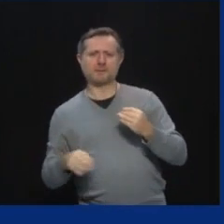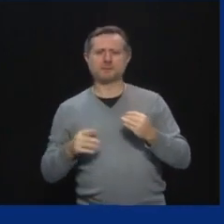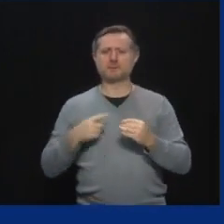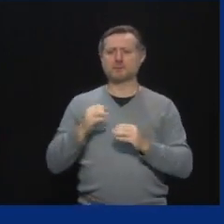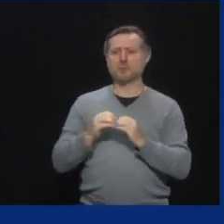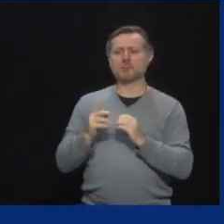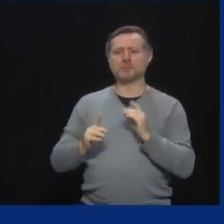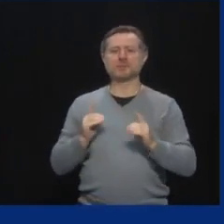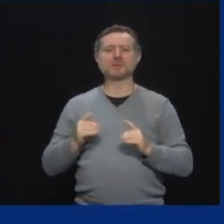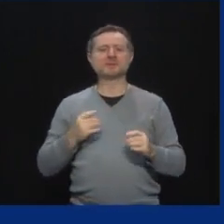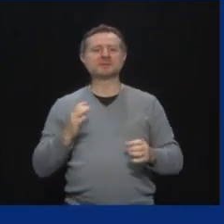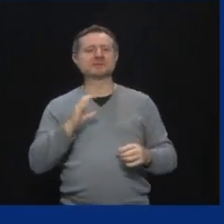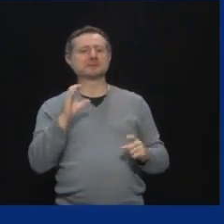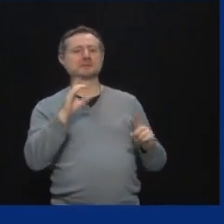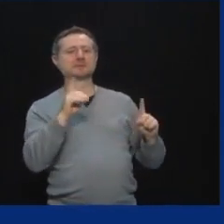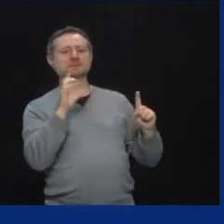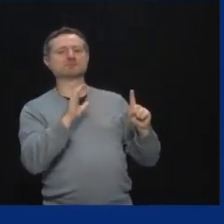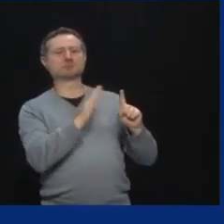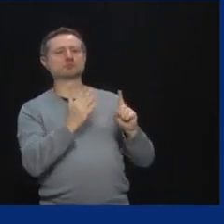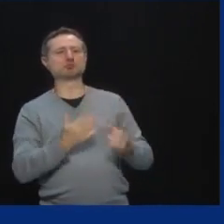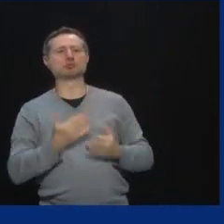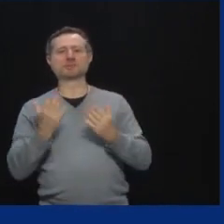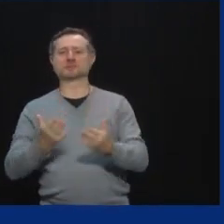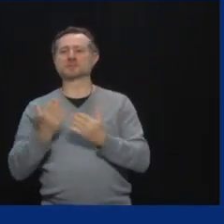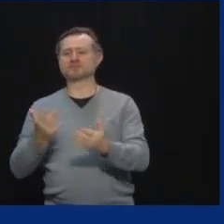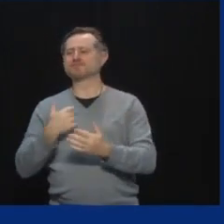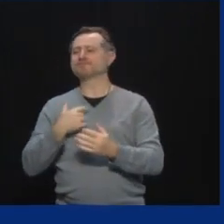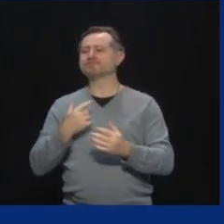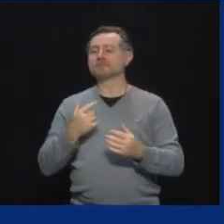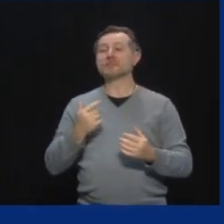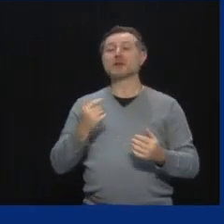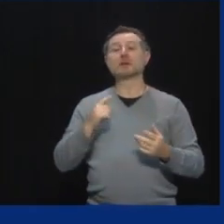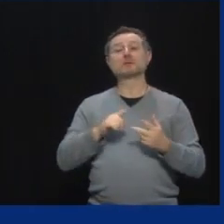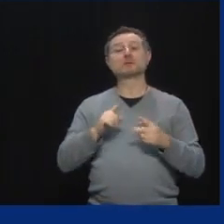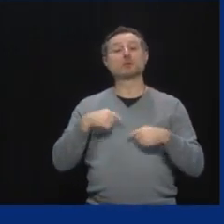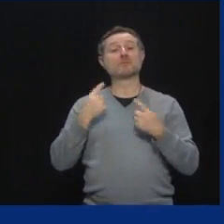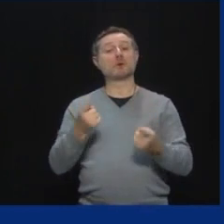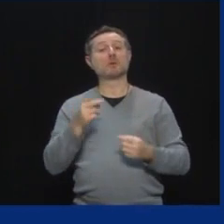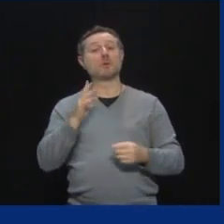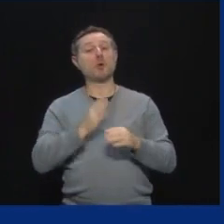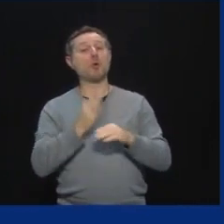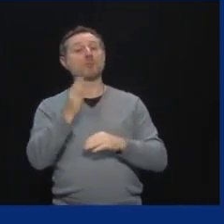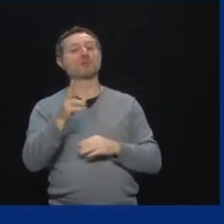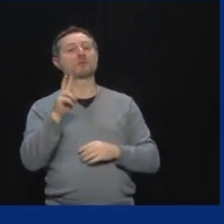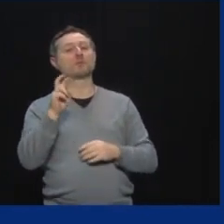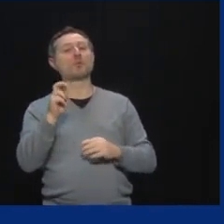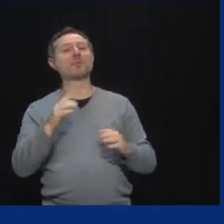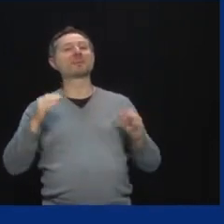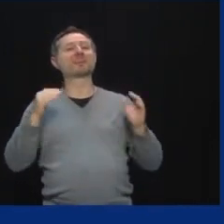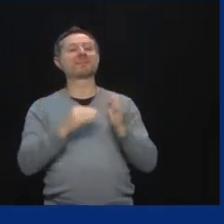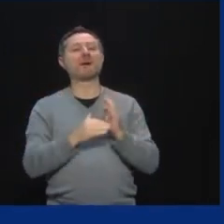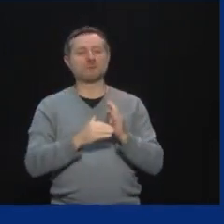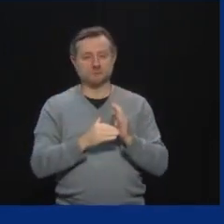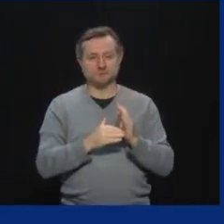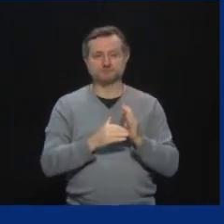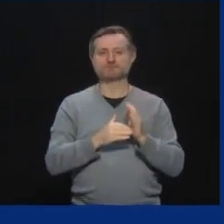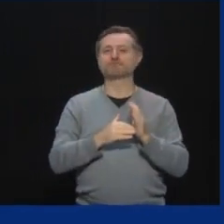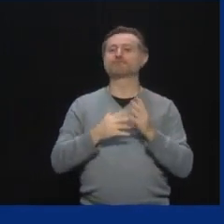So far we've had over 200,000 boosters administered when uh this started for the people who are immuno compromised and we want people to know that there's